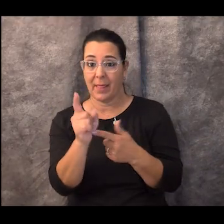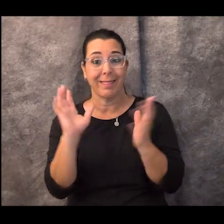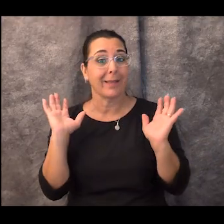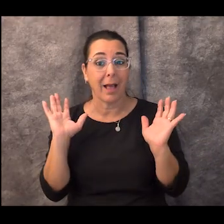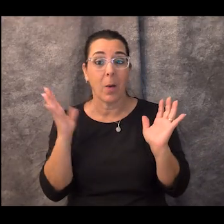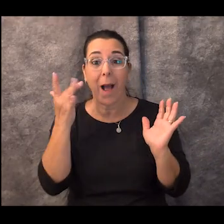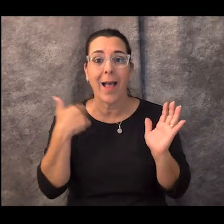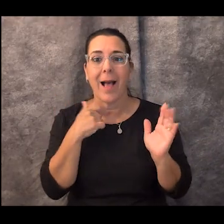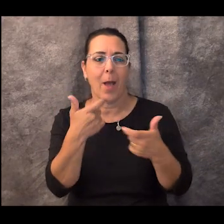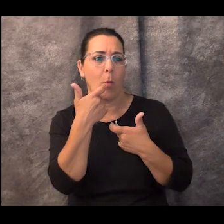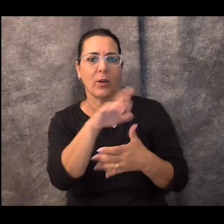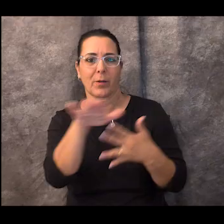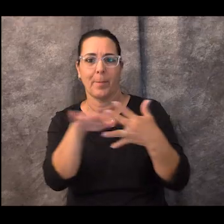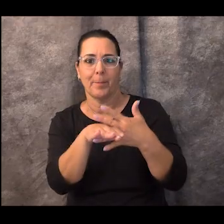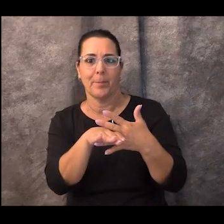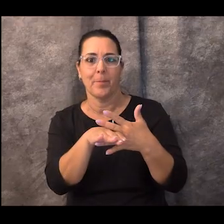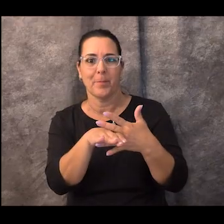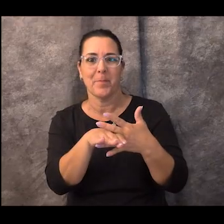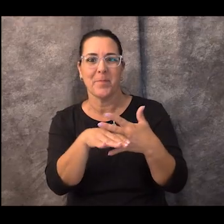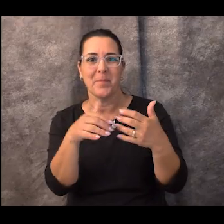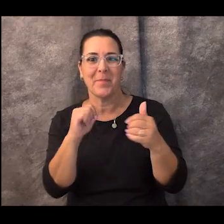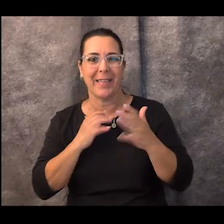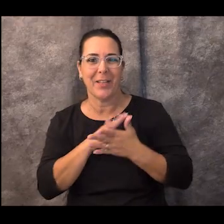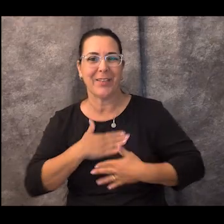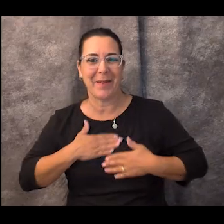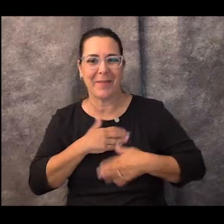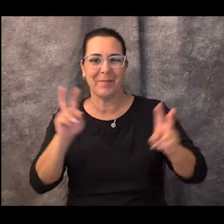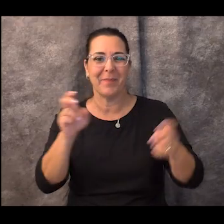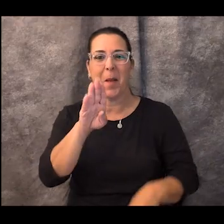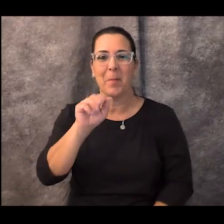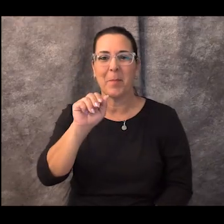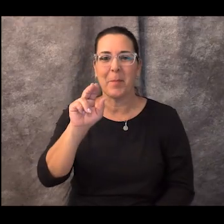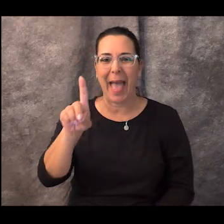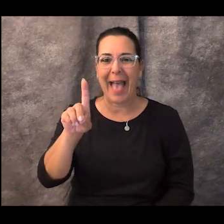And then I went back to the snacks and the conversations. So I don't know. (Eric) That's right, that's right. (Michelle) But I frequently use football metaphors.